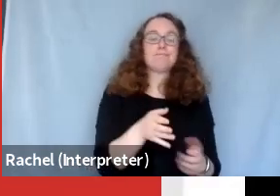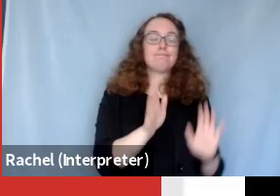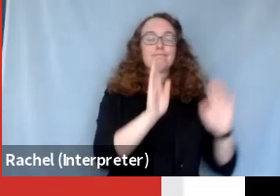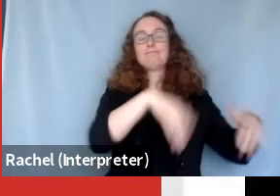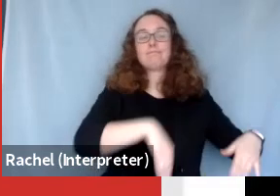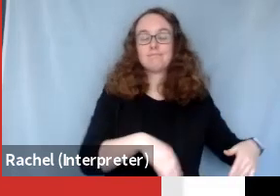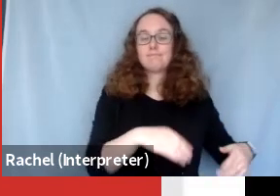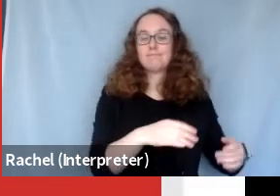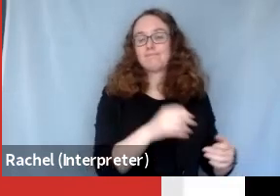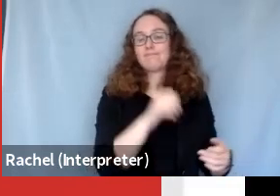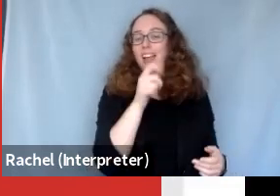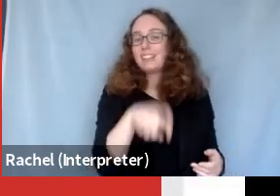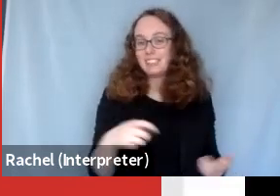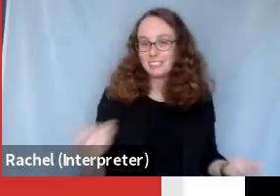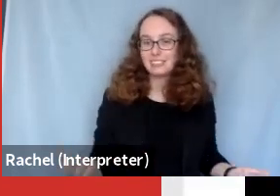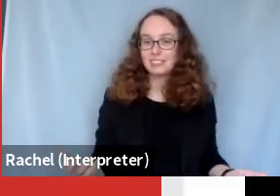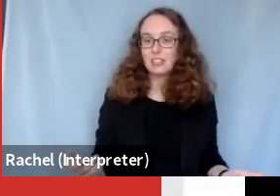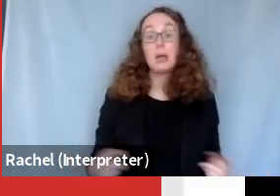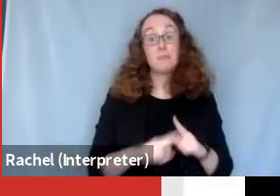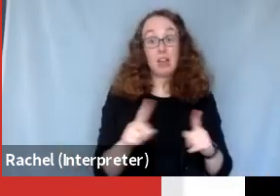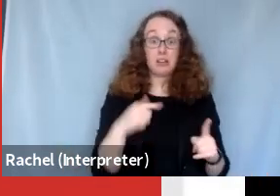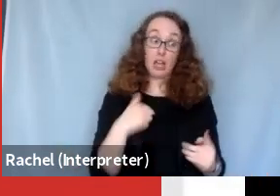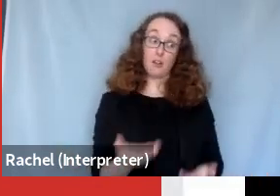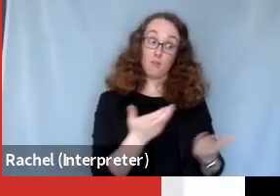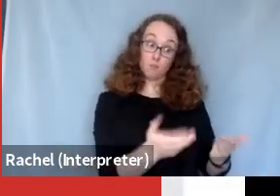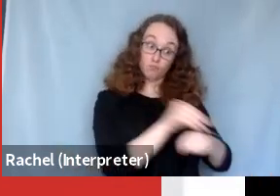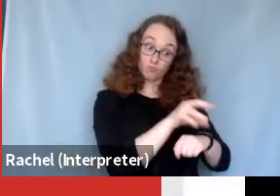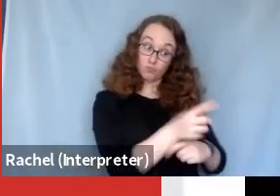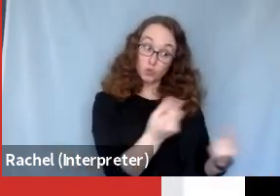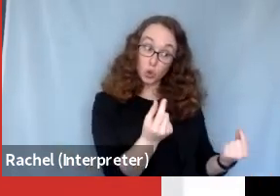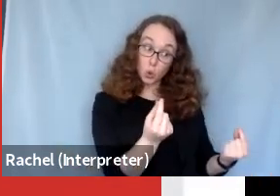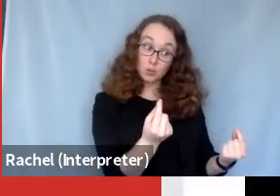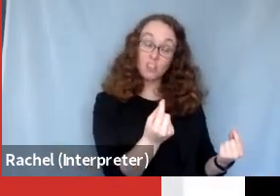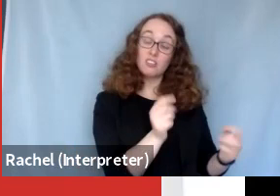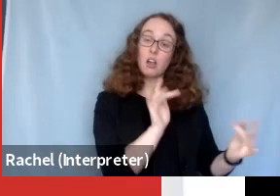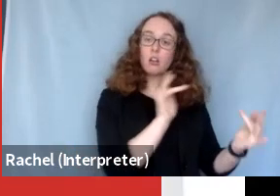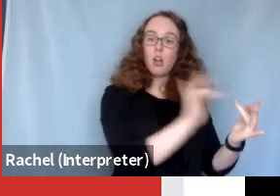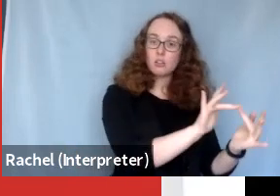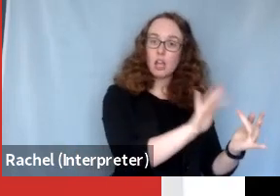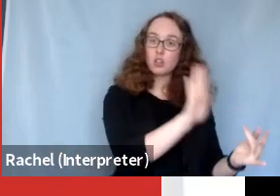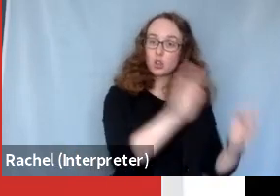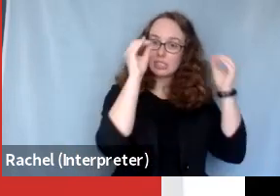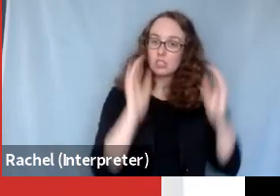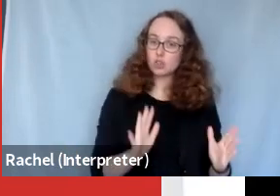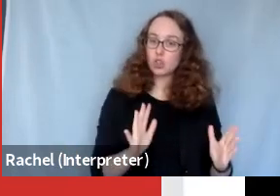but I would advise you to reach out the instructor specifically to affirm.